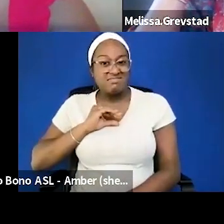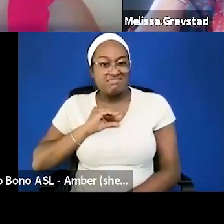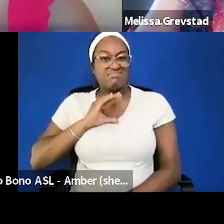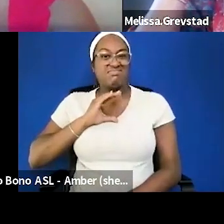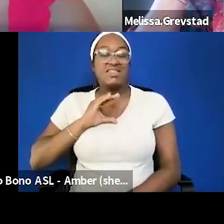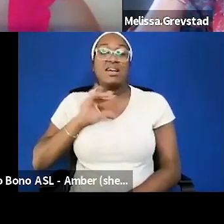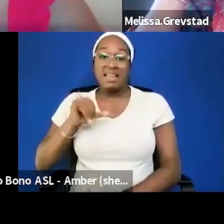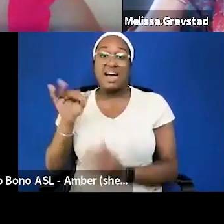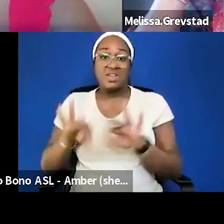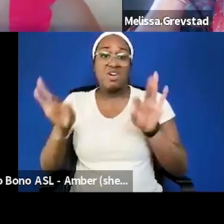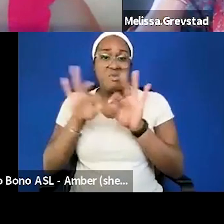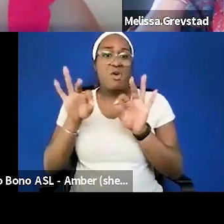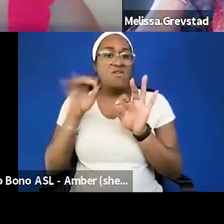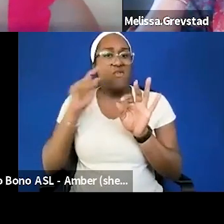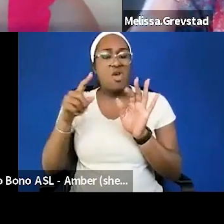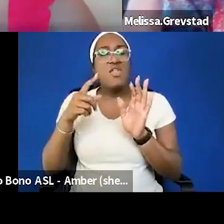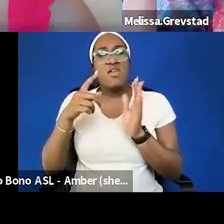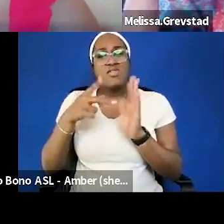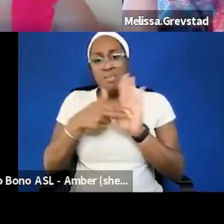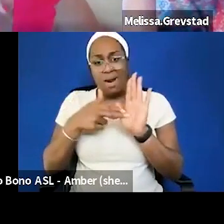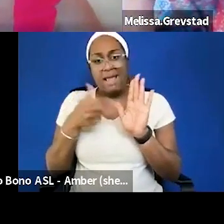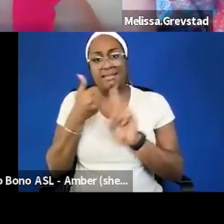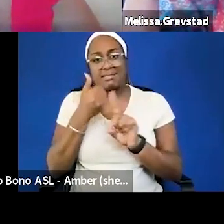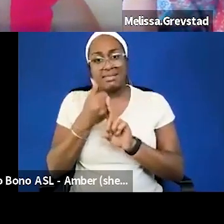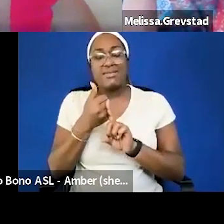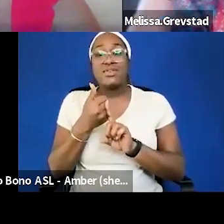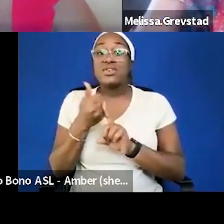And I think, you know, as someone who lives in a larger body,